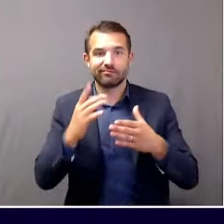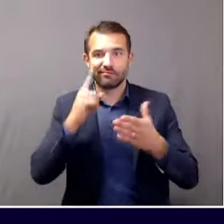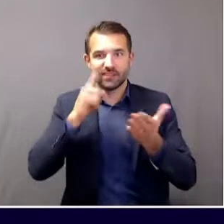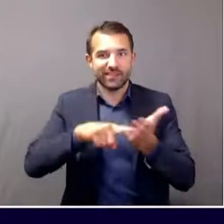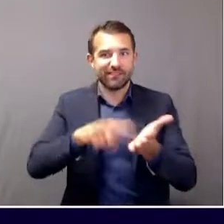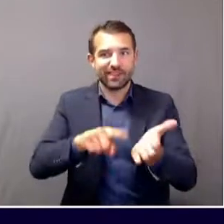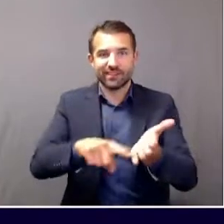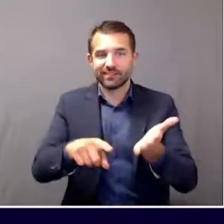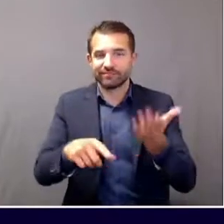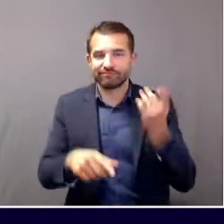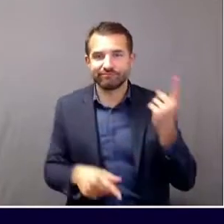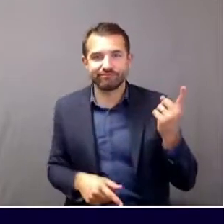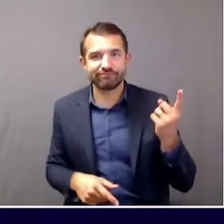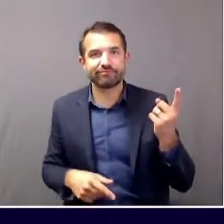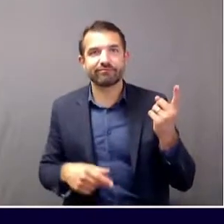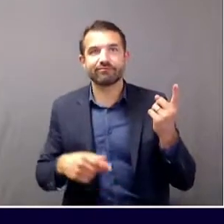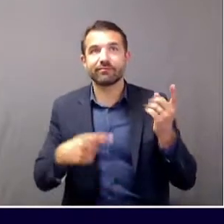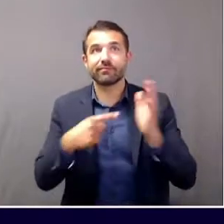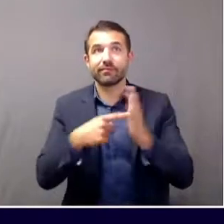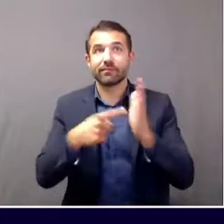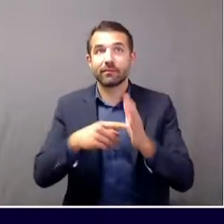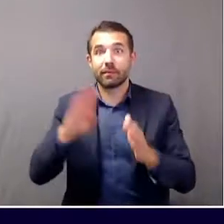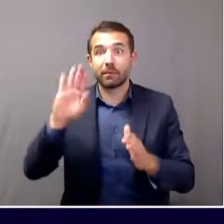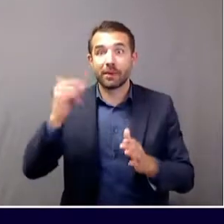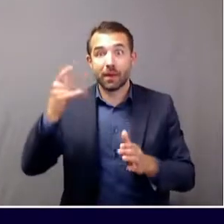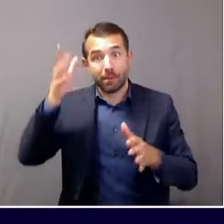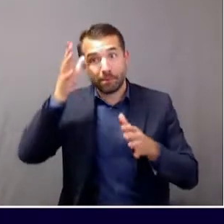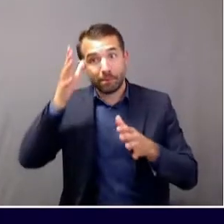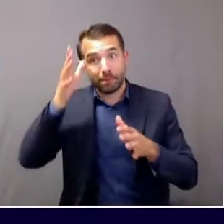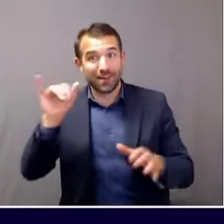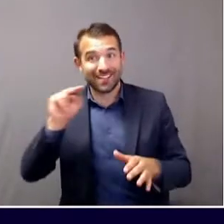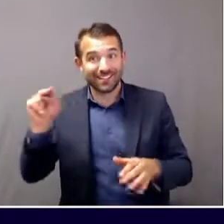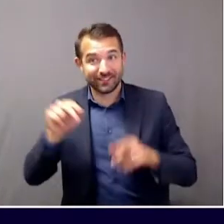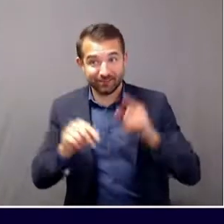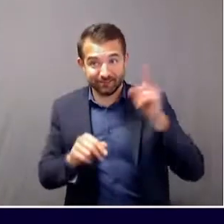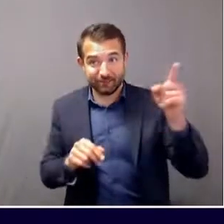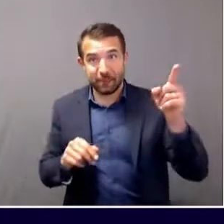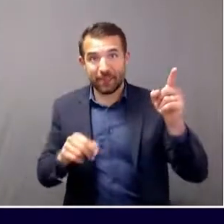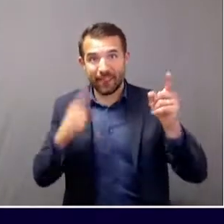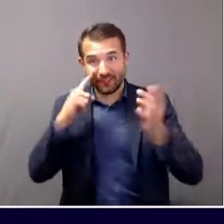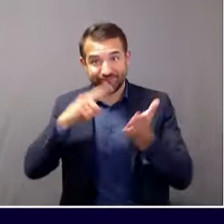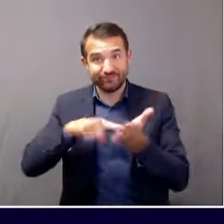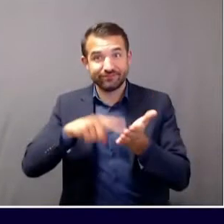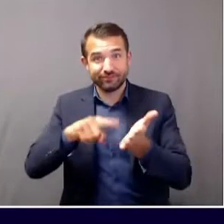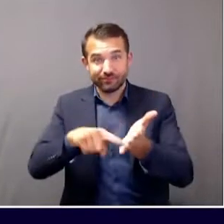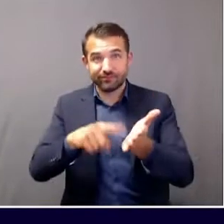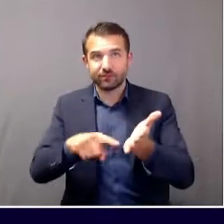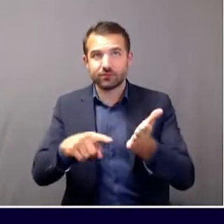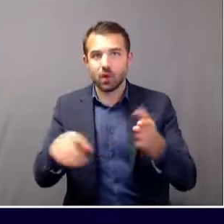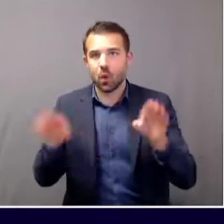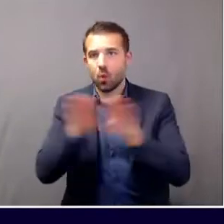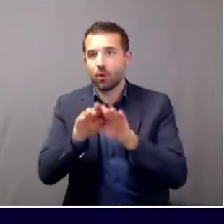moon said itself that it does that portion of the